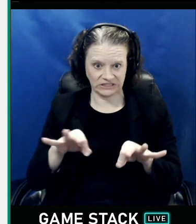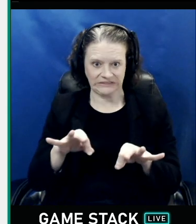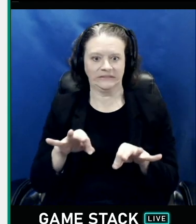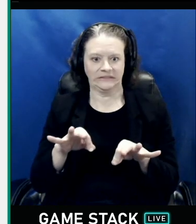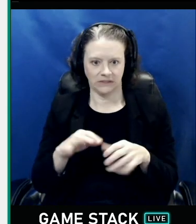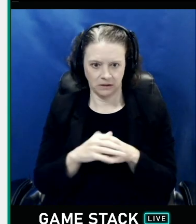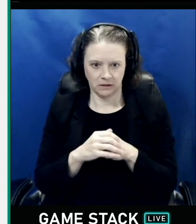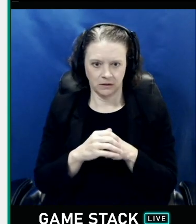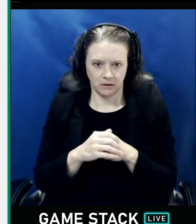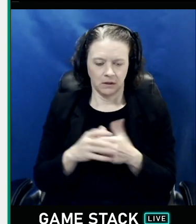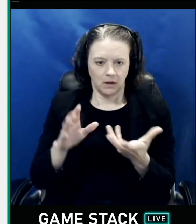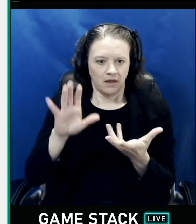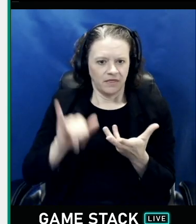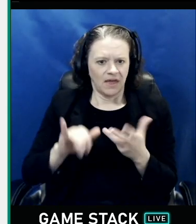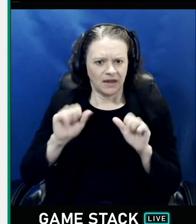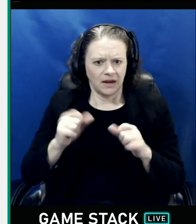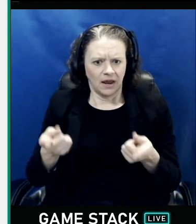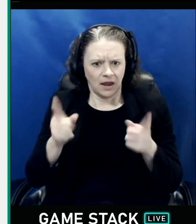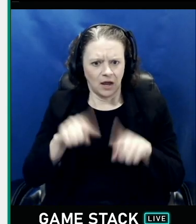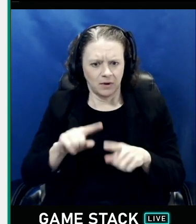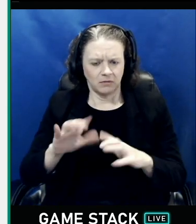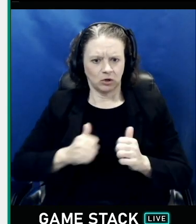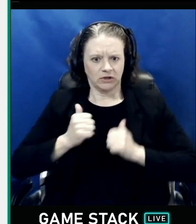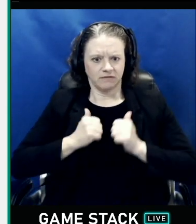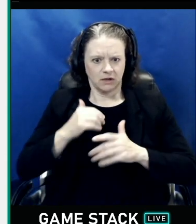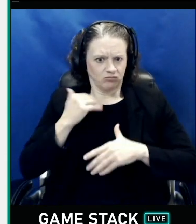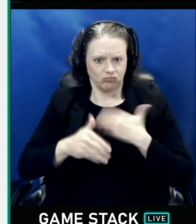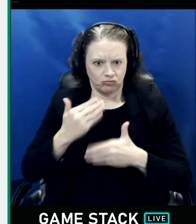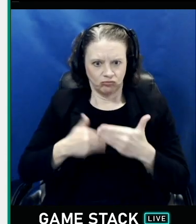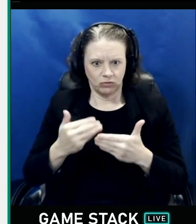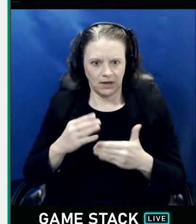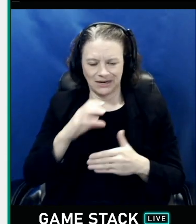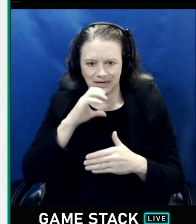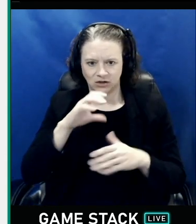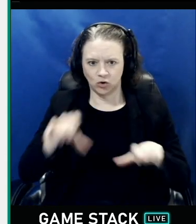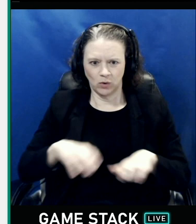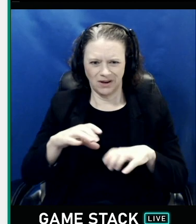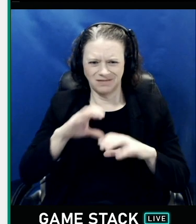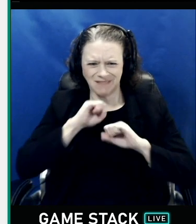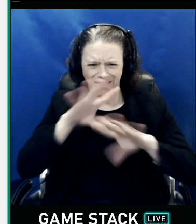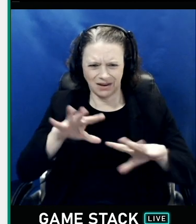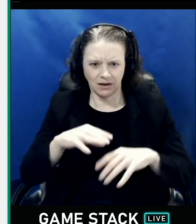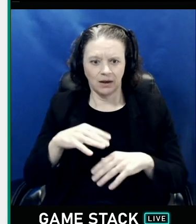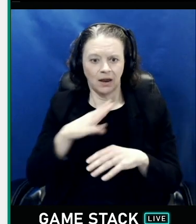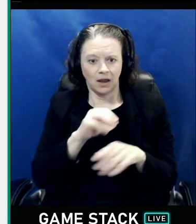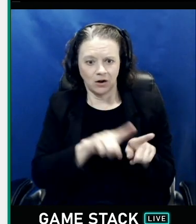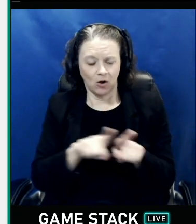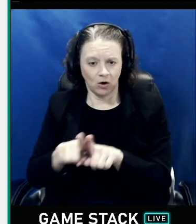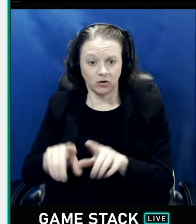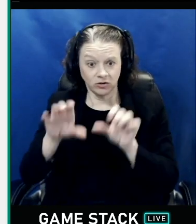aggressive manner while doing non payload work and be very painful for older processors with less SMT fairness.